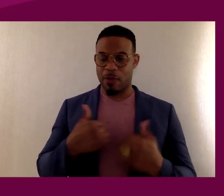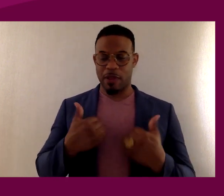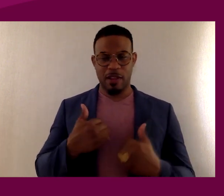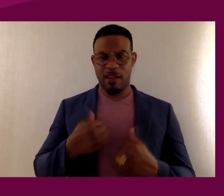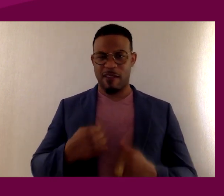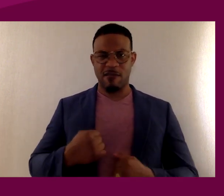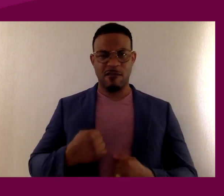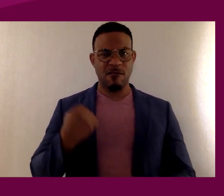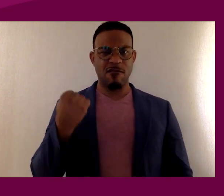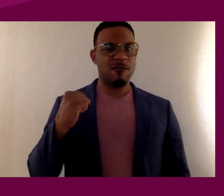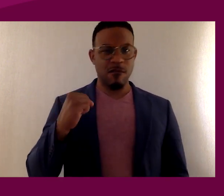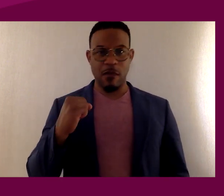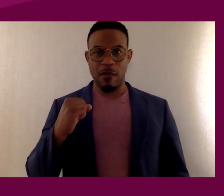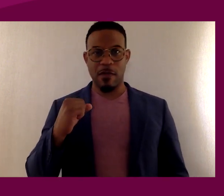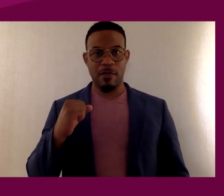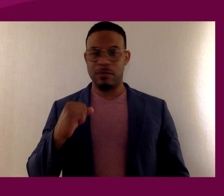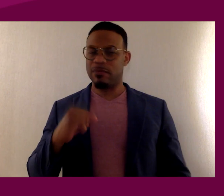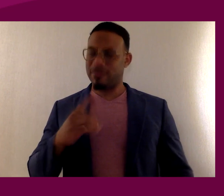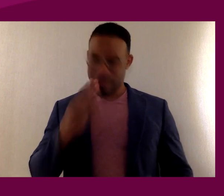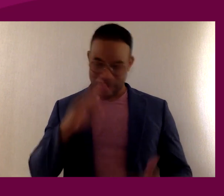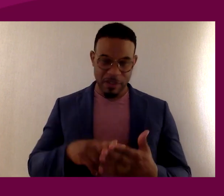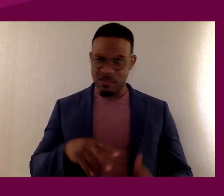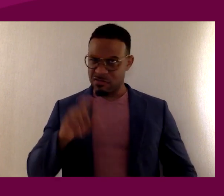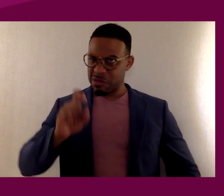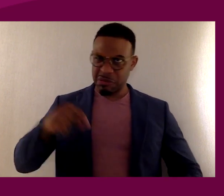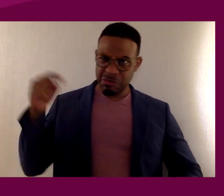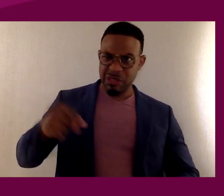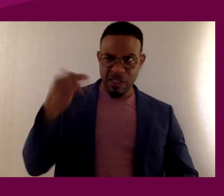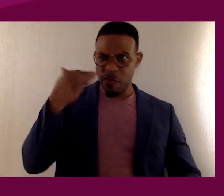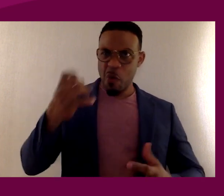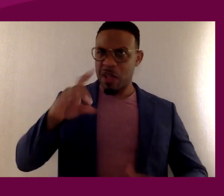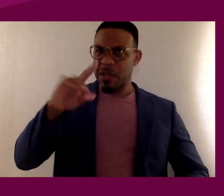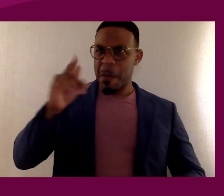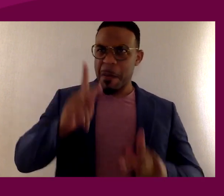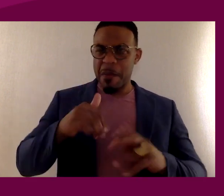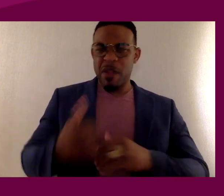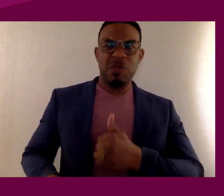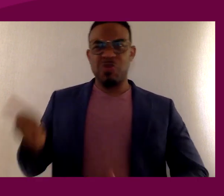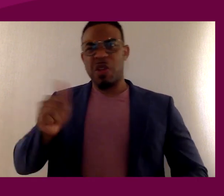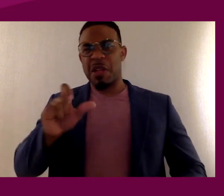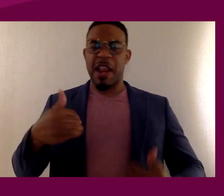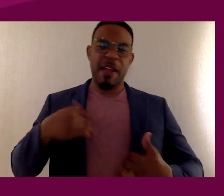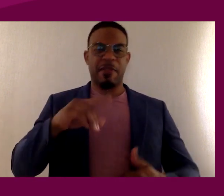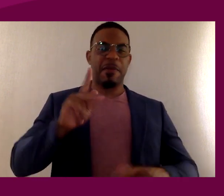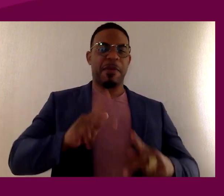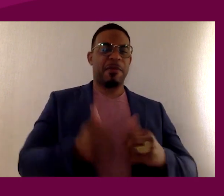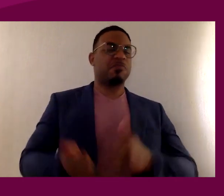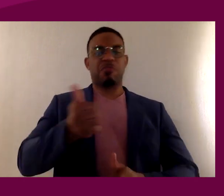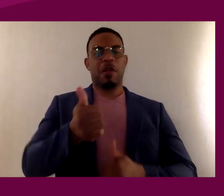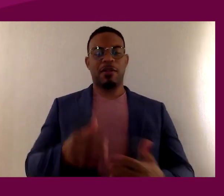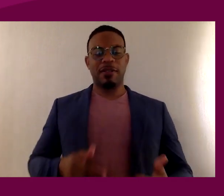I was really strong. I was a young militant, yeah, right. If you want disabled people in charge,